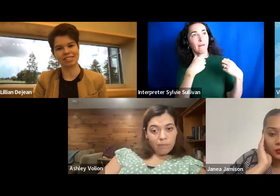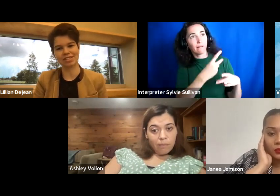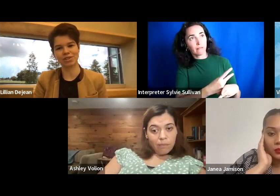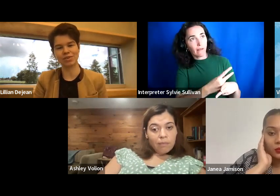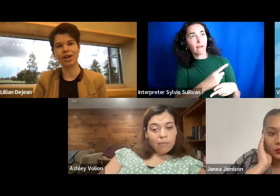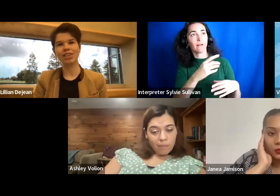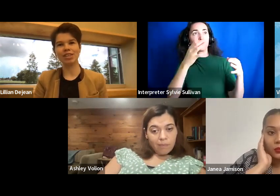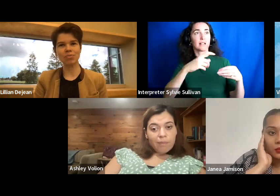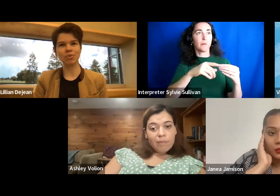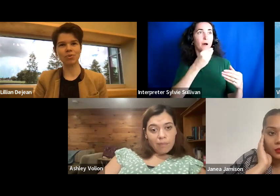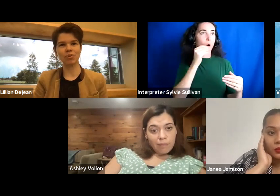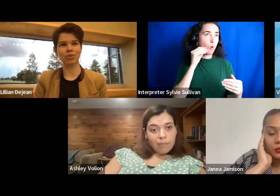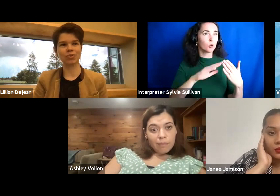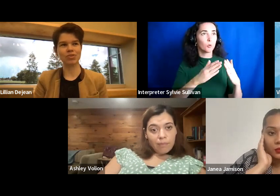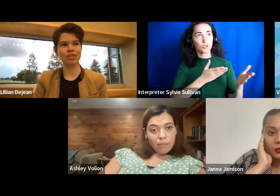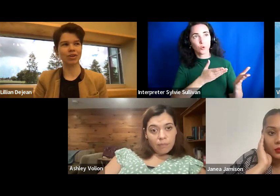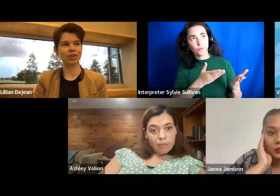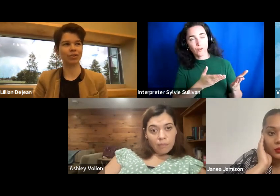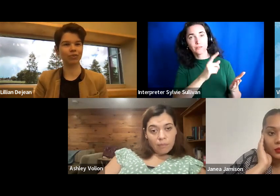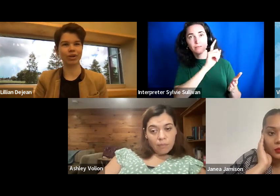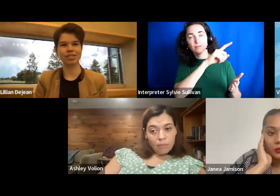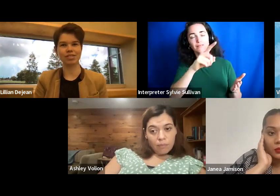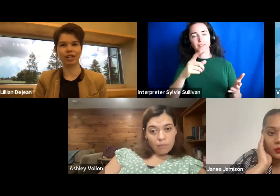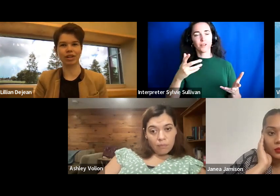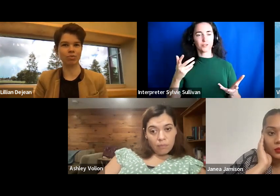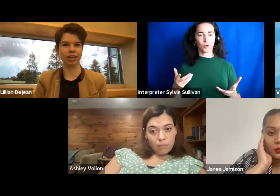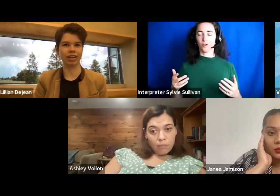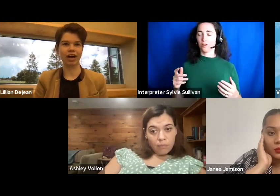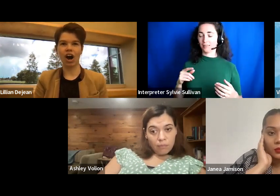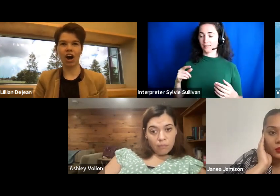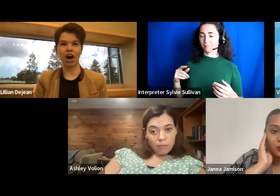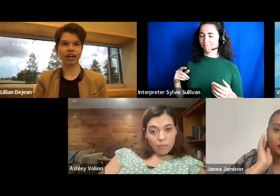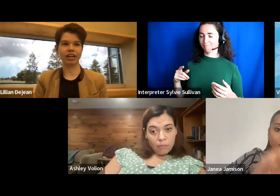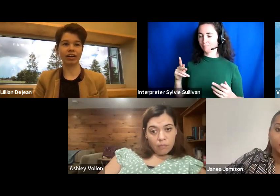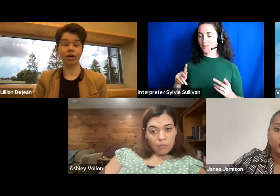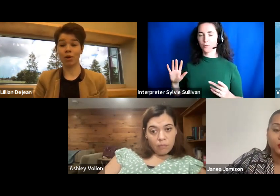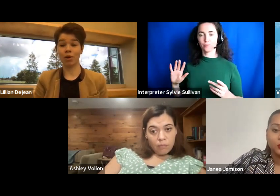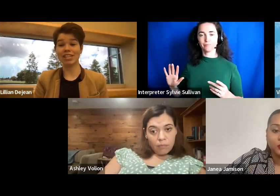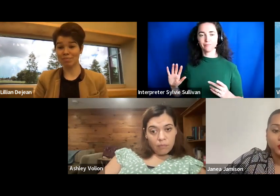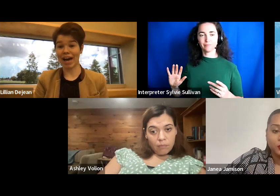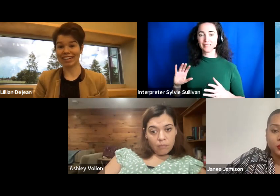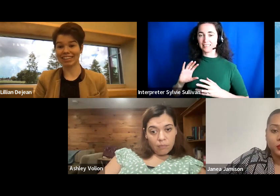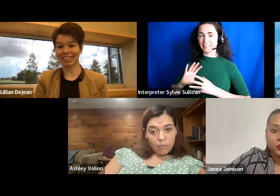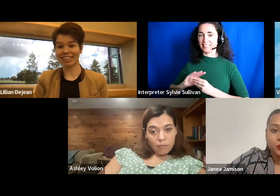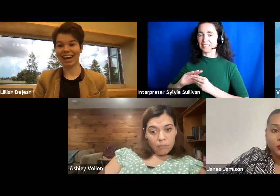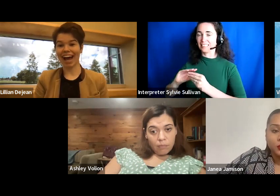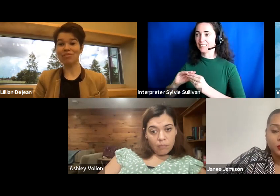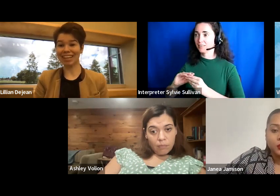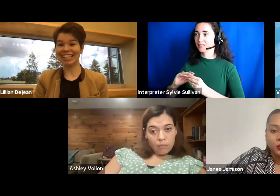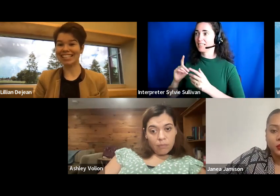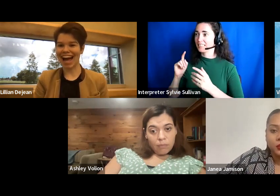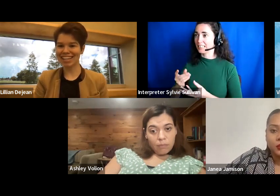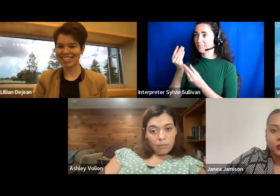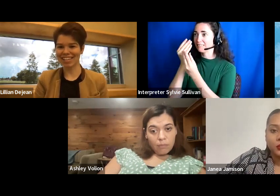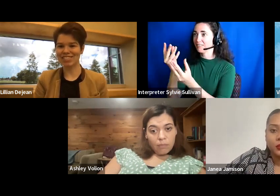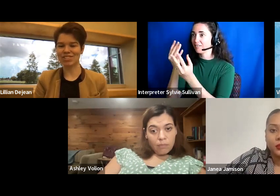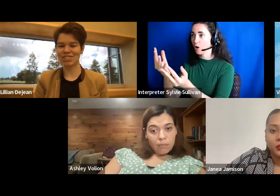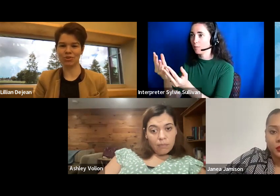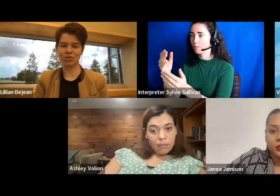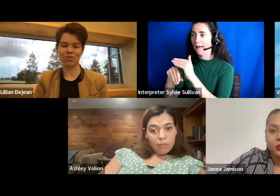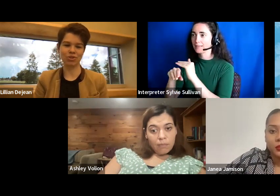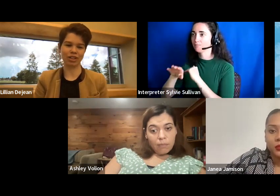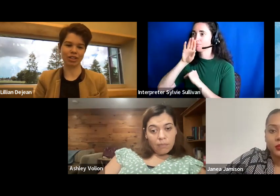And so the people whose you know voices are, you know, most impacted, have the least access to to our democracy.